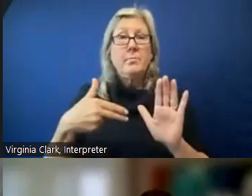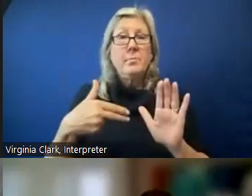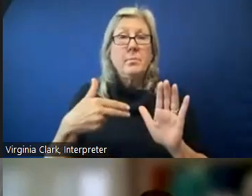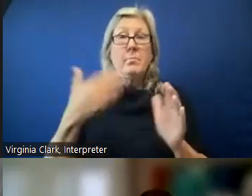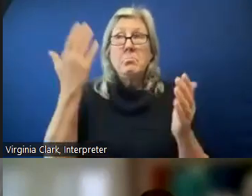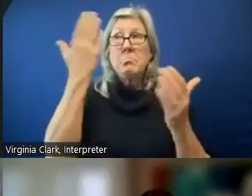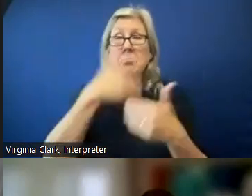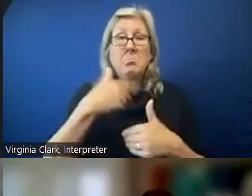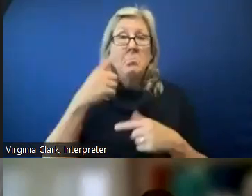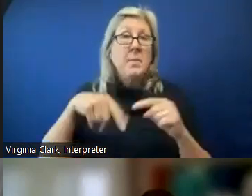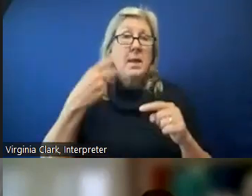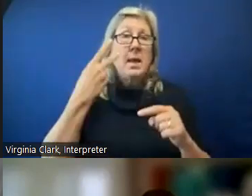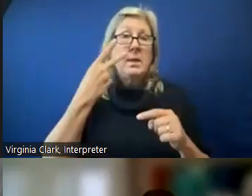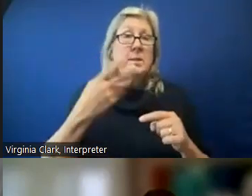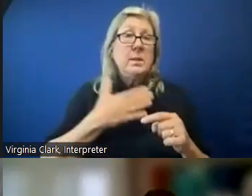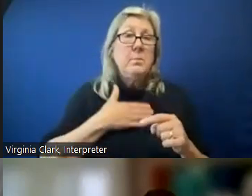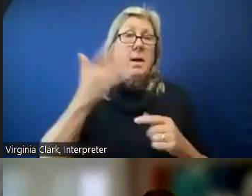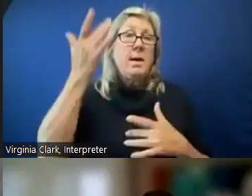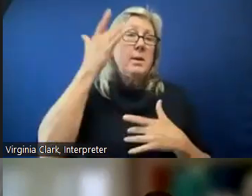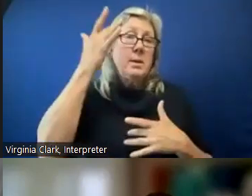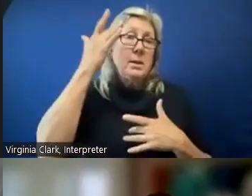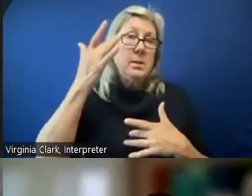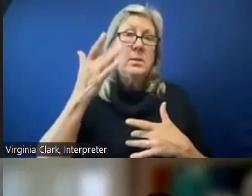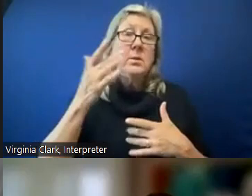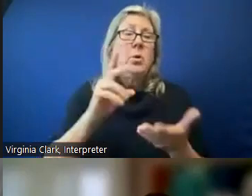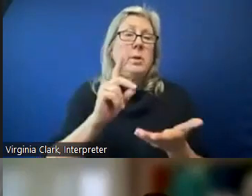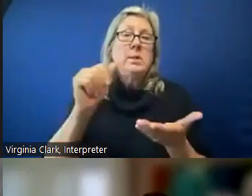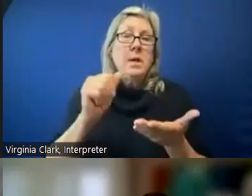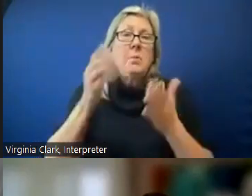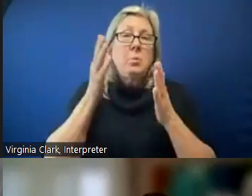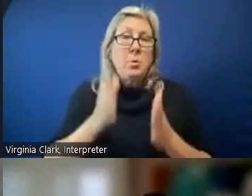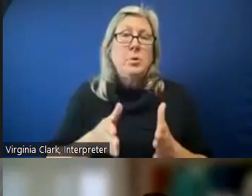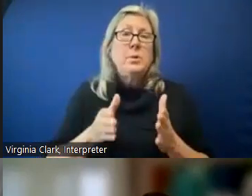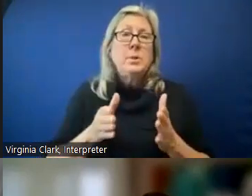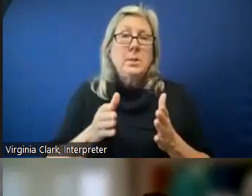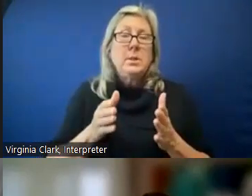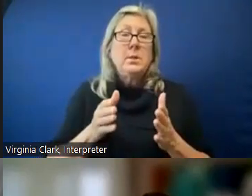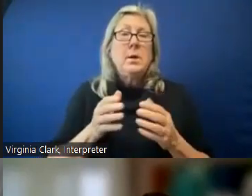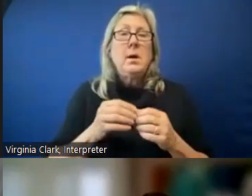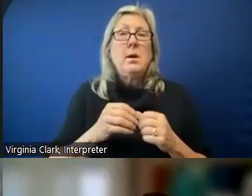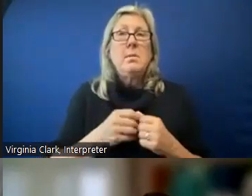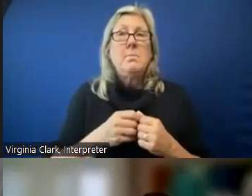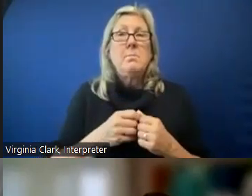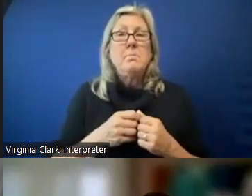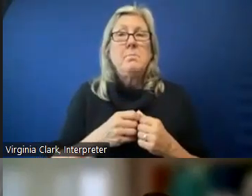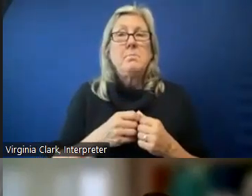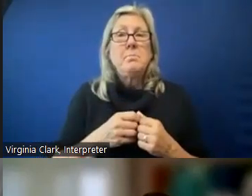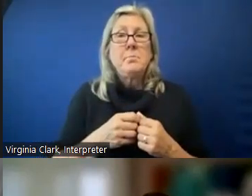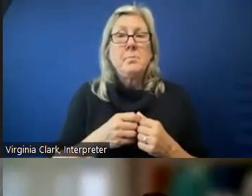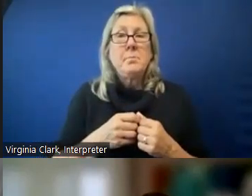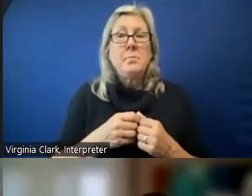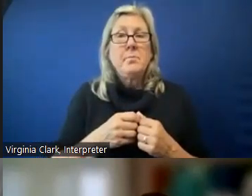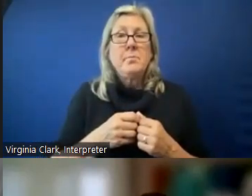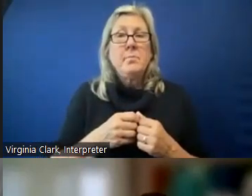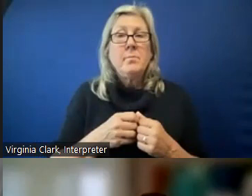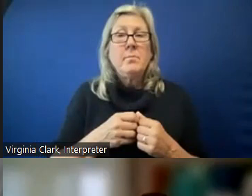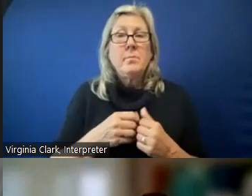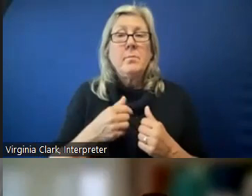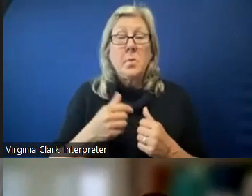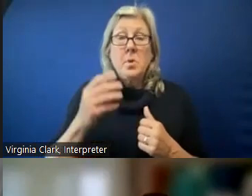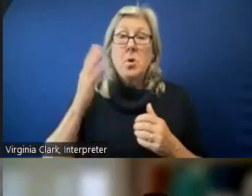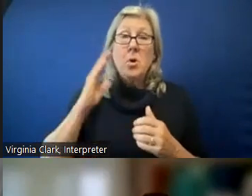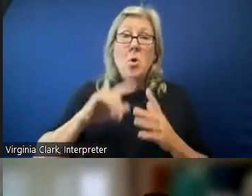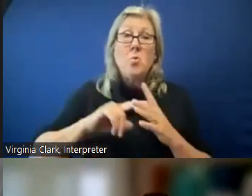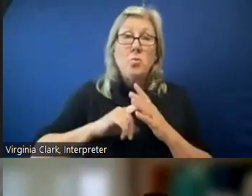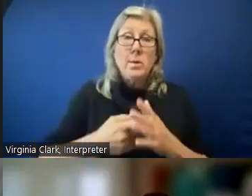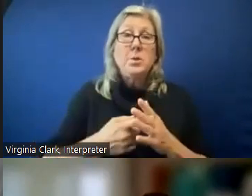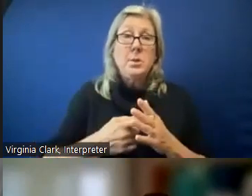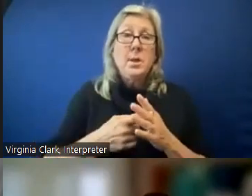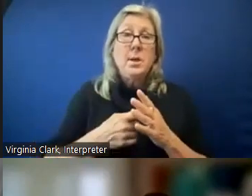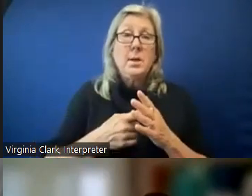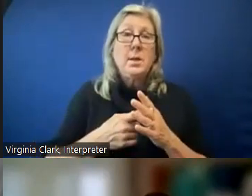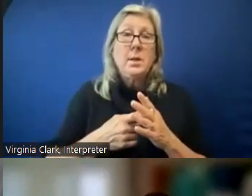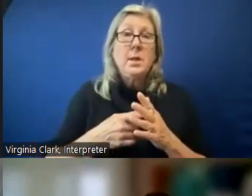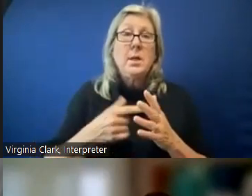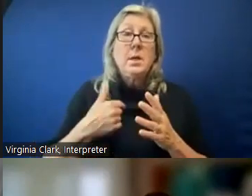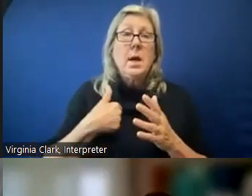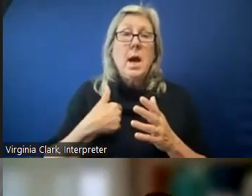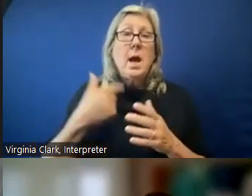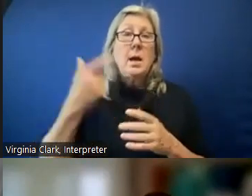disabled person. I originally got disability through New York